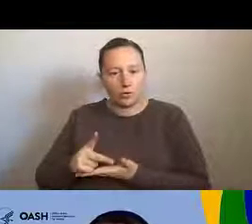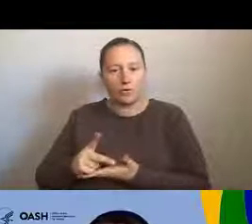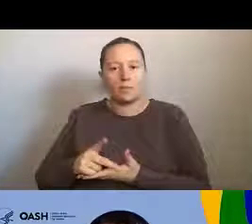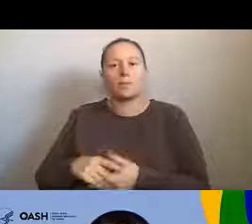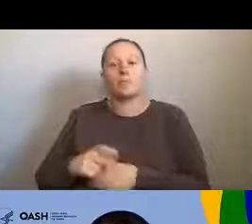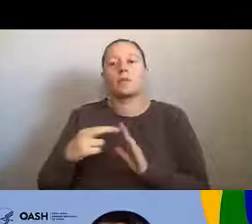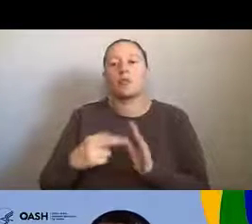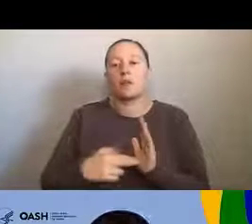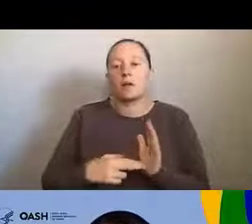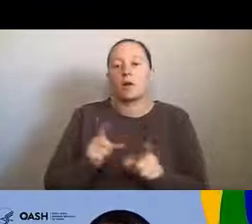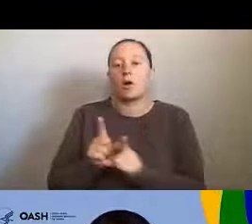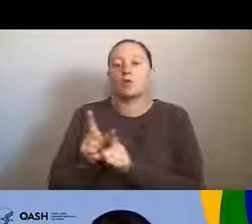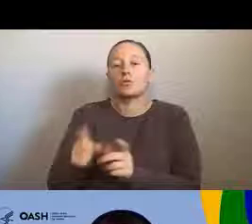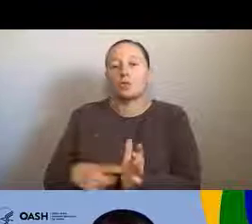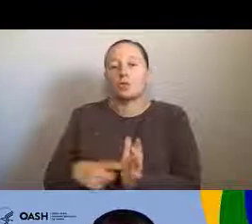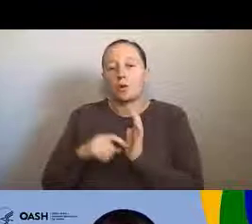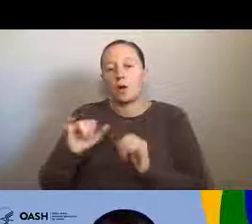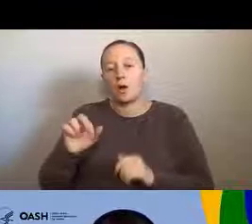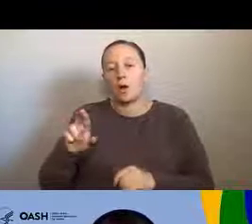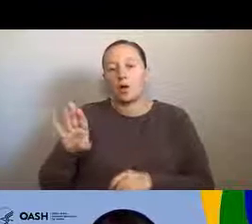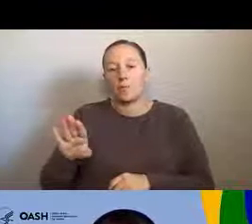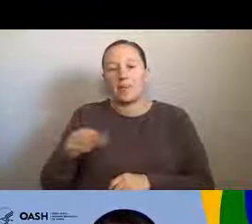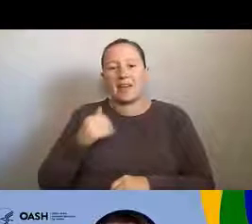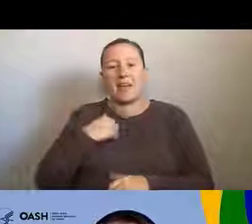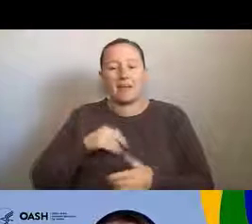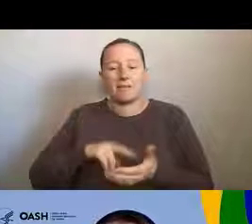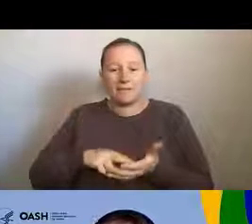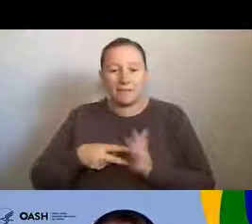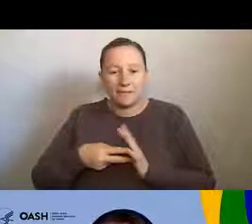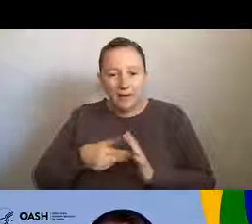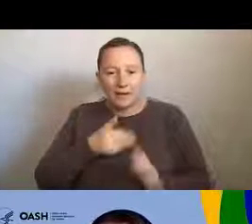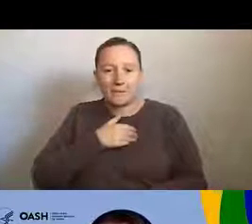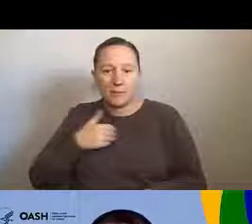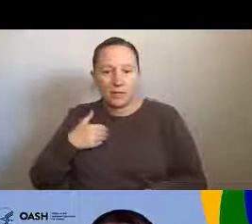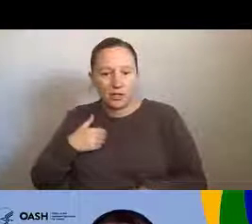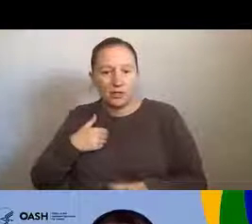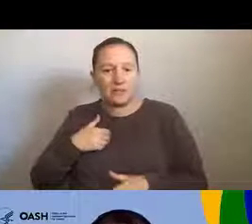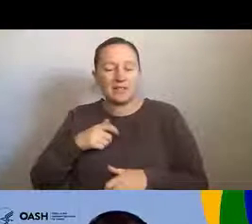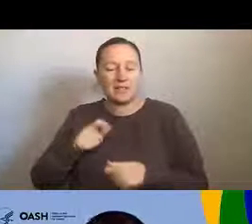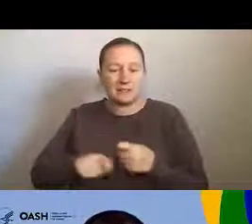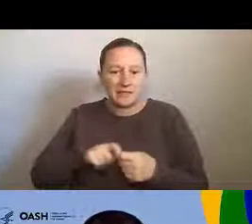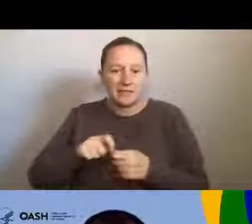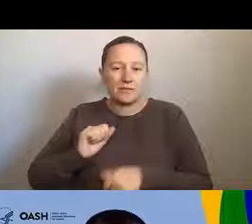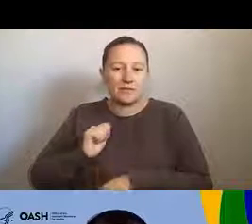to have a very specific defined membership and setup. And of course when the regulatory requirements apply,